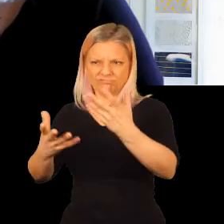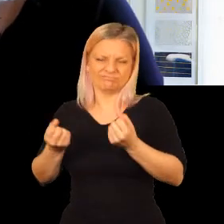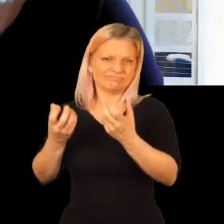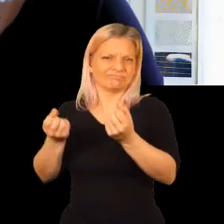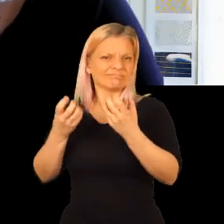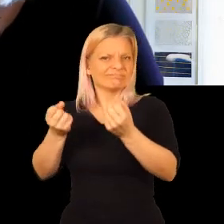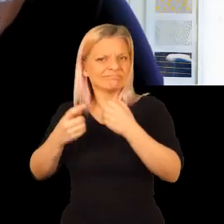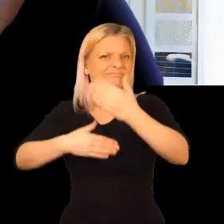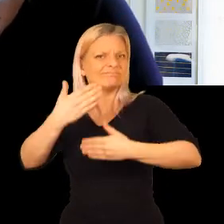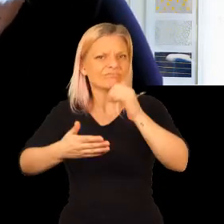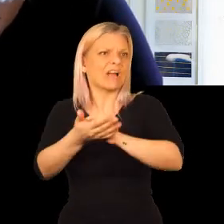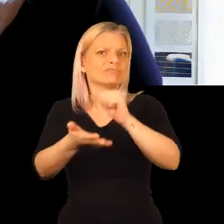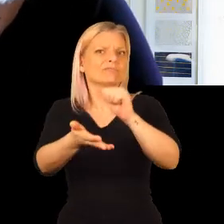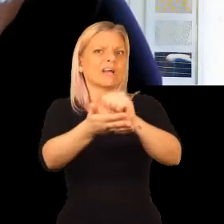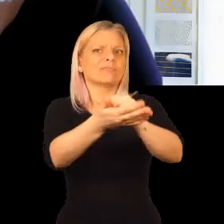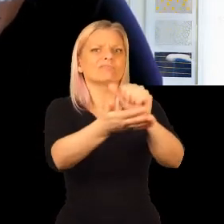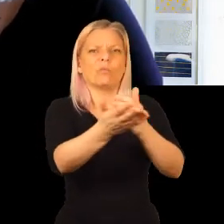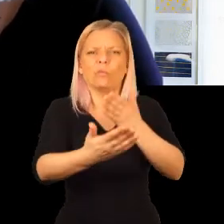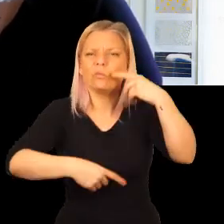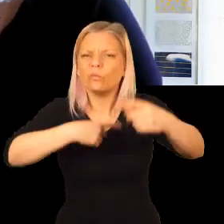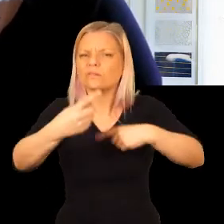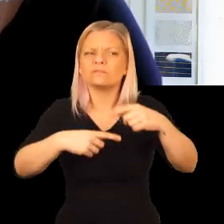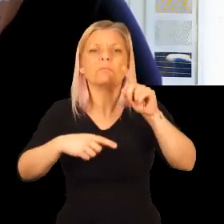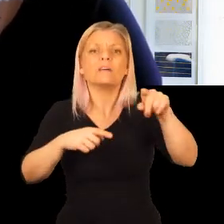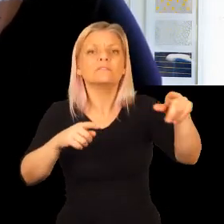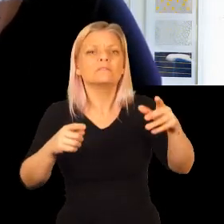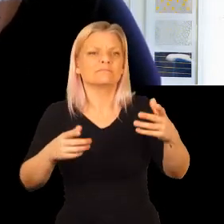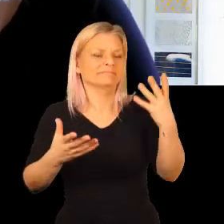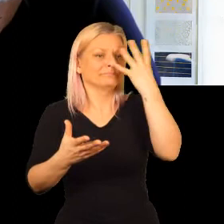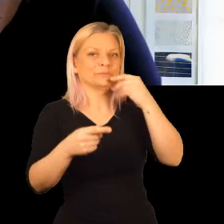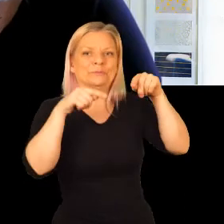formal and there's all these kind of expectations that we have to get it right all the time yeah